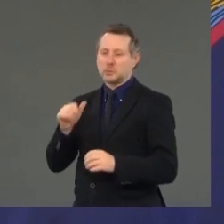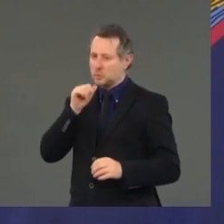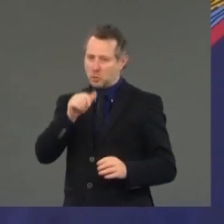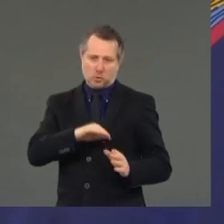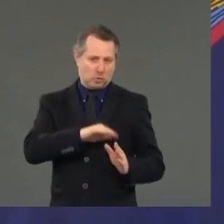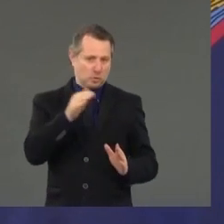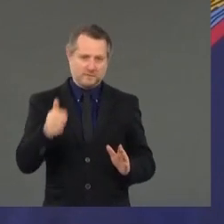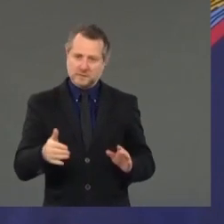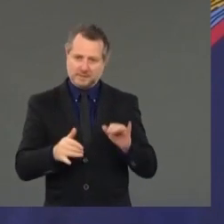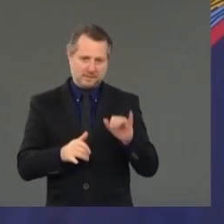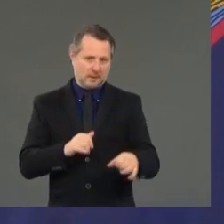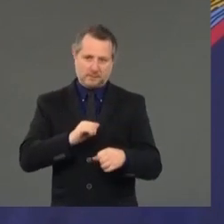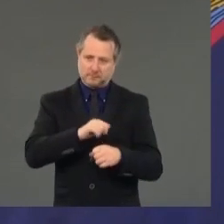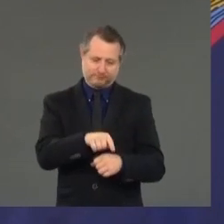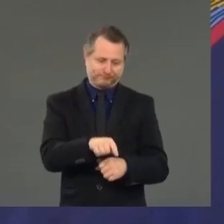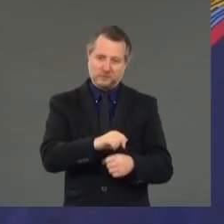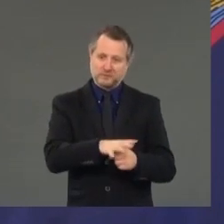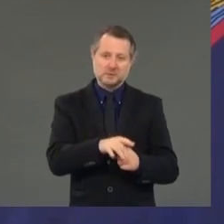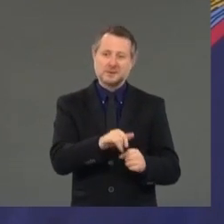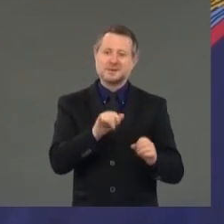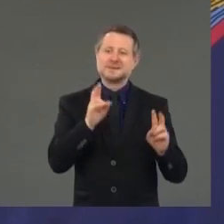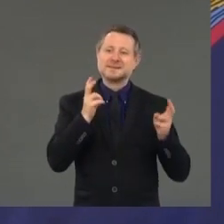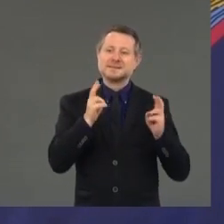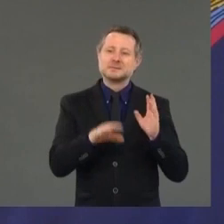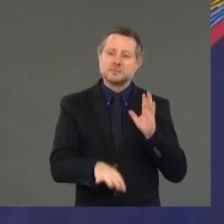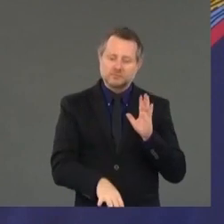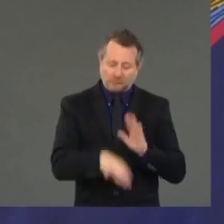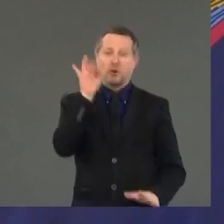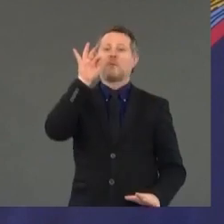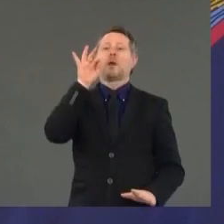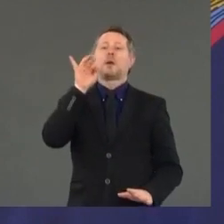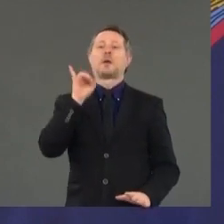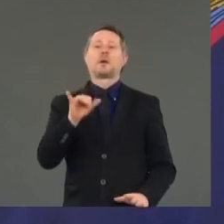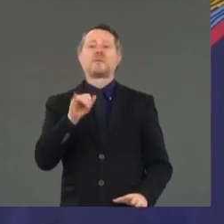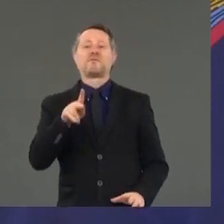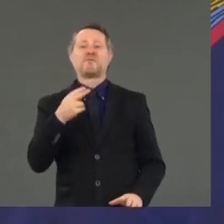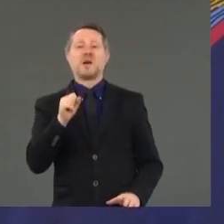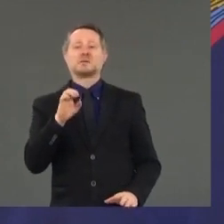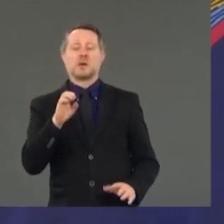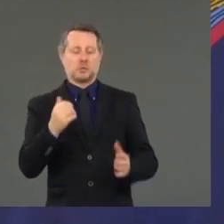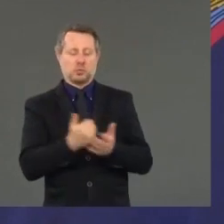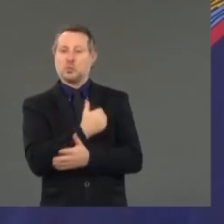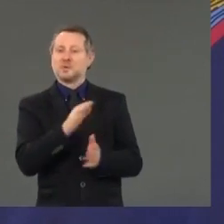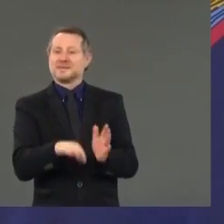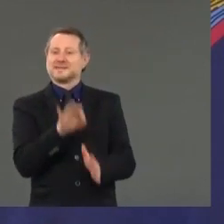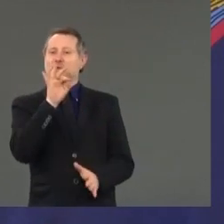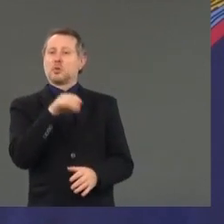CURVES. THIS IS NOT REALLY A CURVE OF